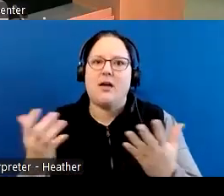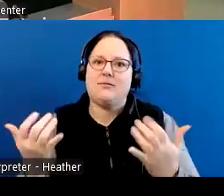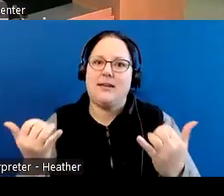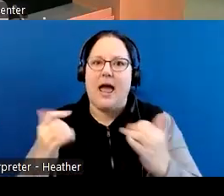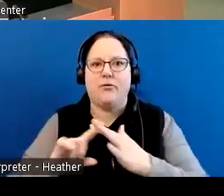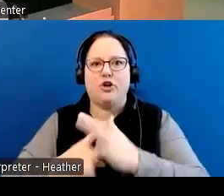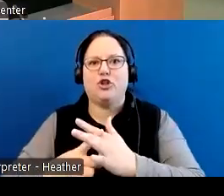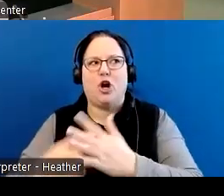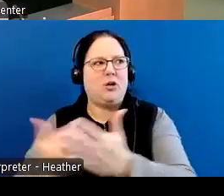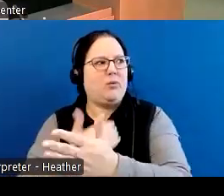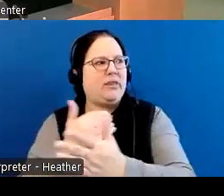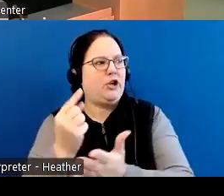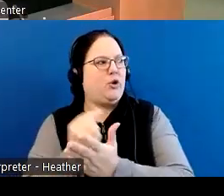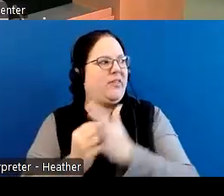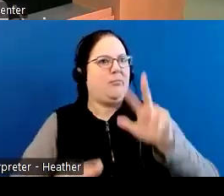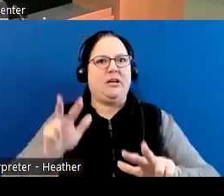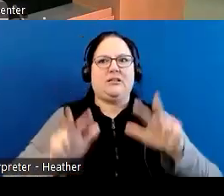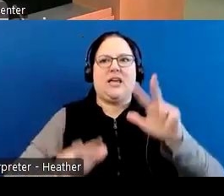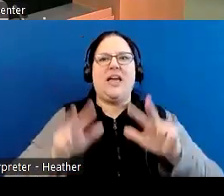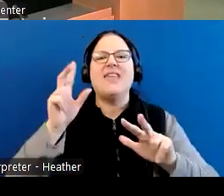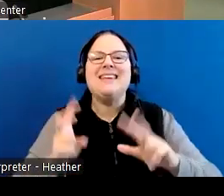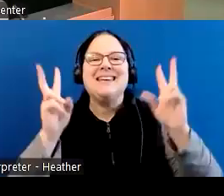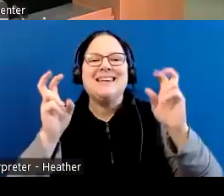later and they need something to kind of bridge it. So that's been a really cool kind of thing